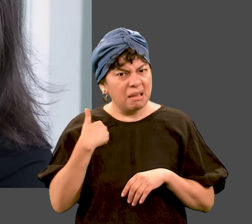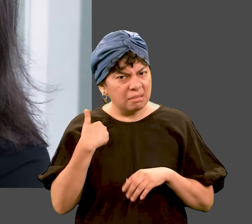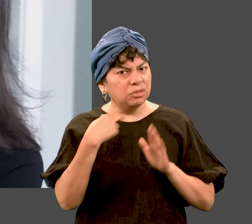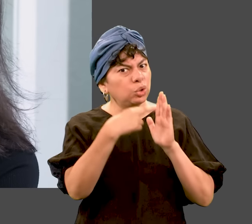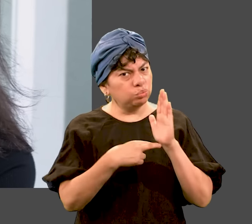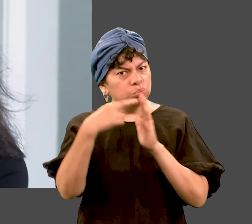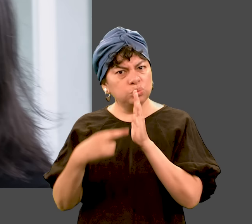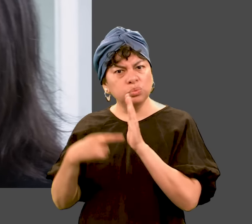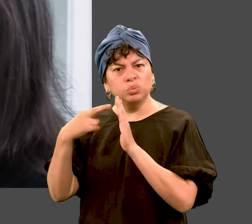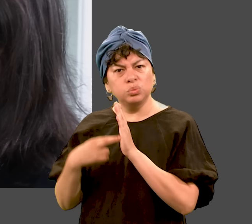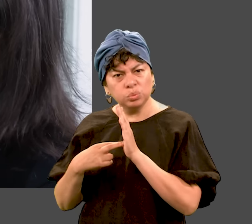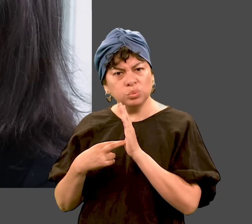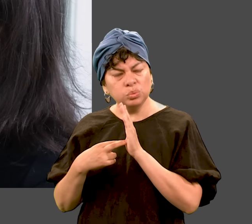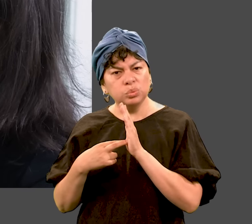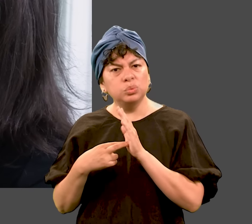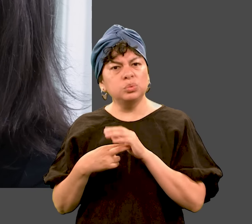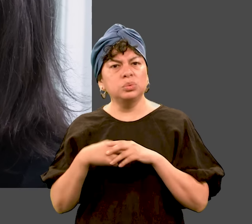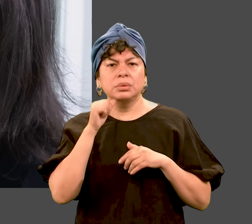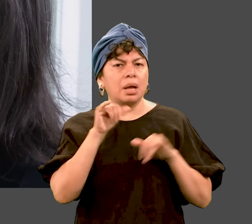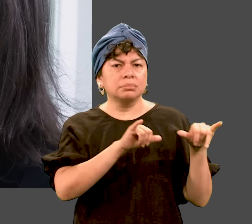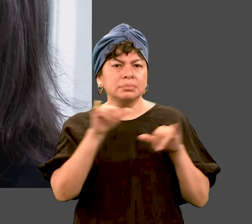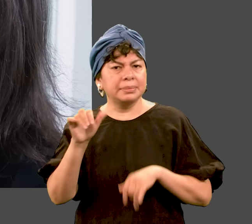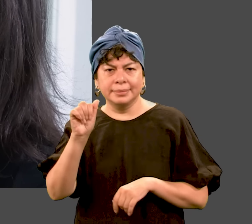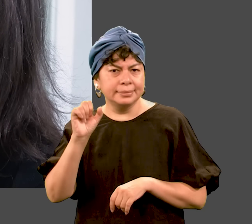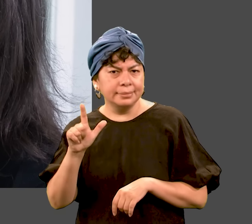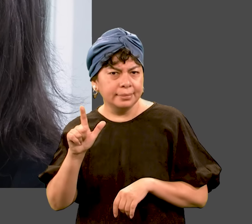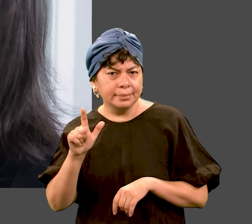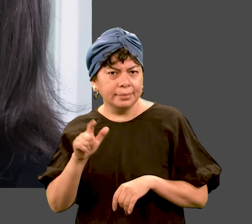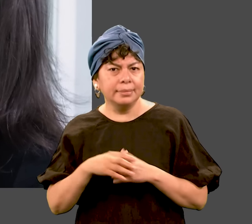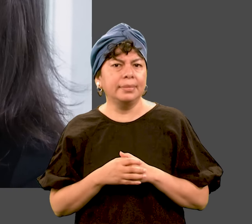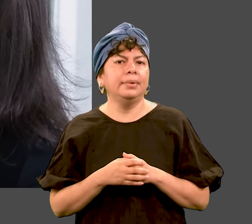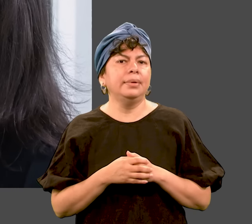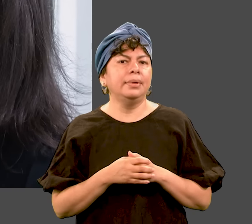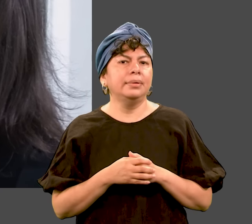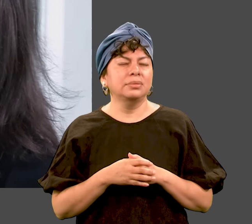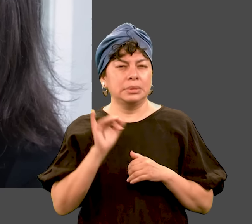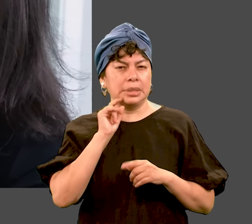And these aren’t arbitrary rules; these are rules that have arisen organically within the language.